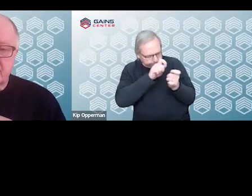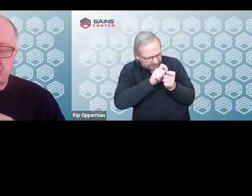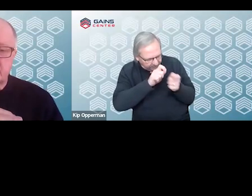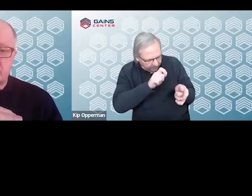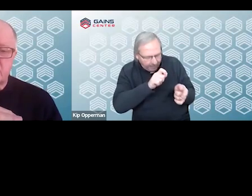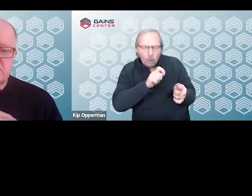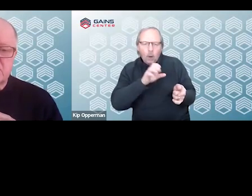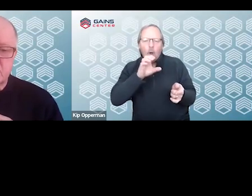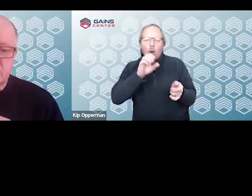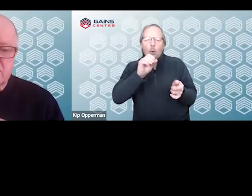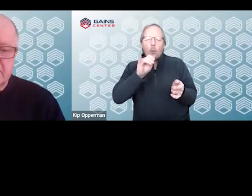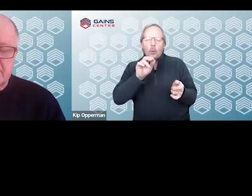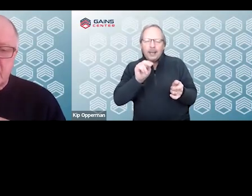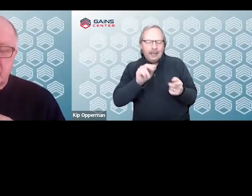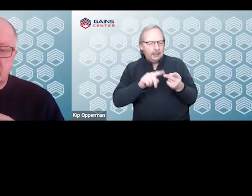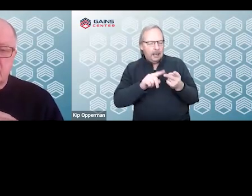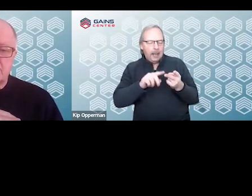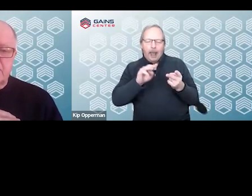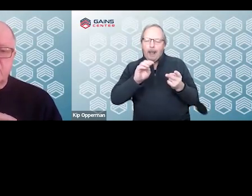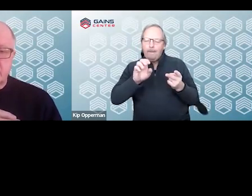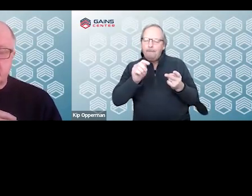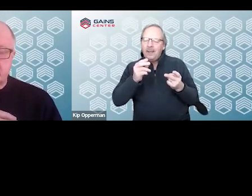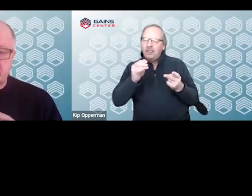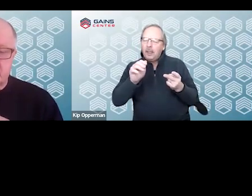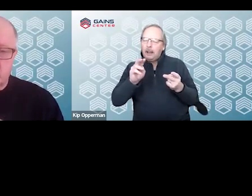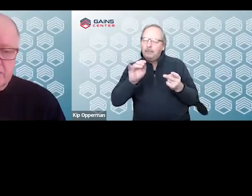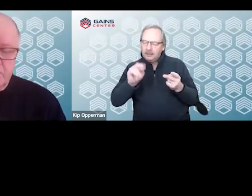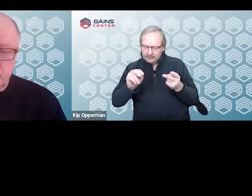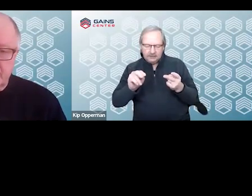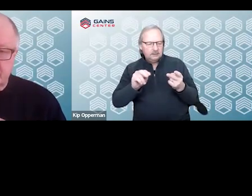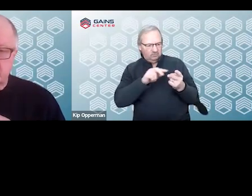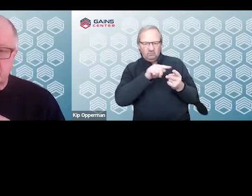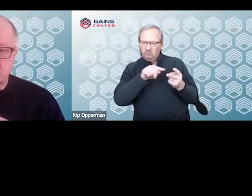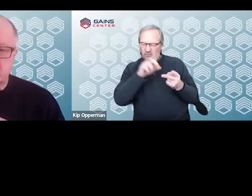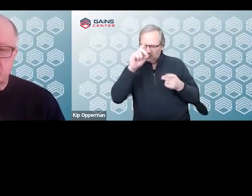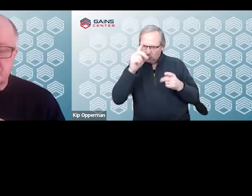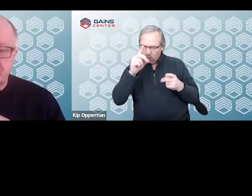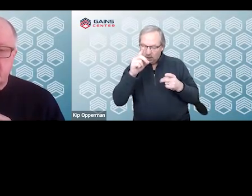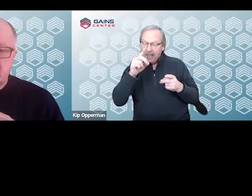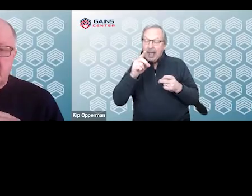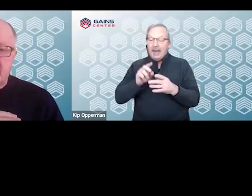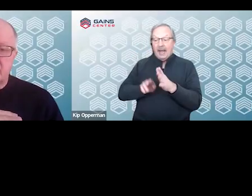and methamphetamine use disorder and developing treatments for people with those disorders.